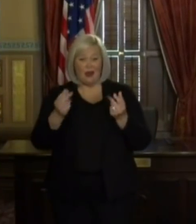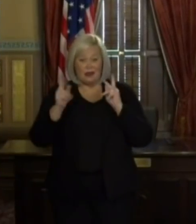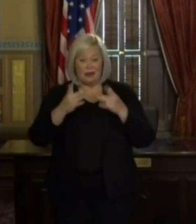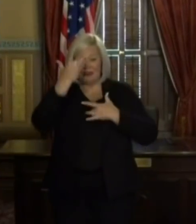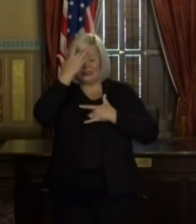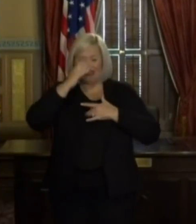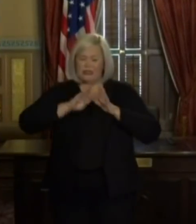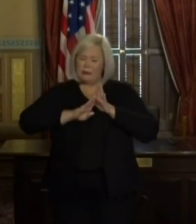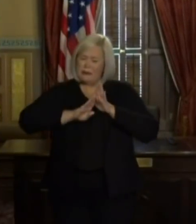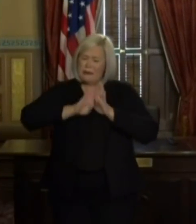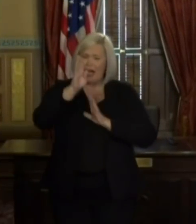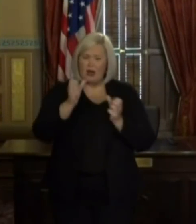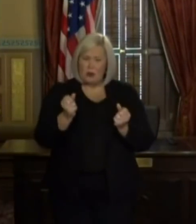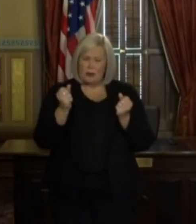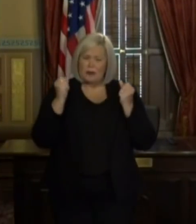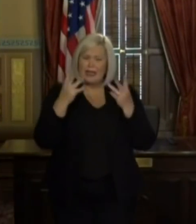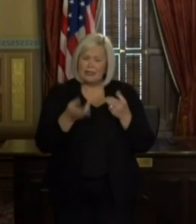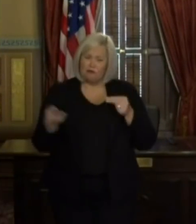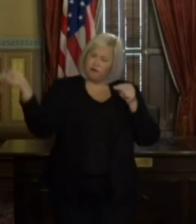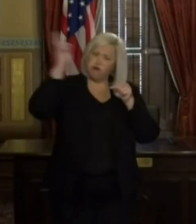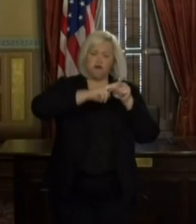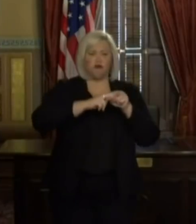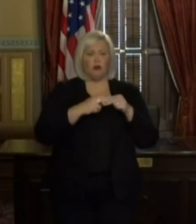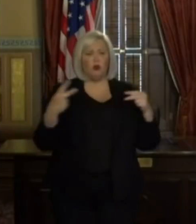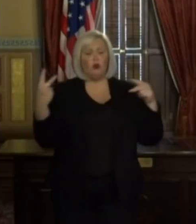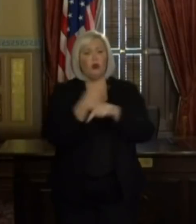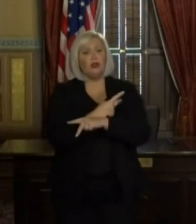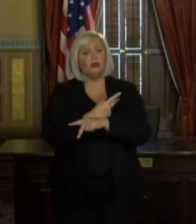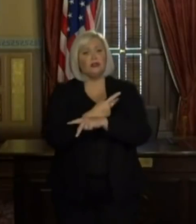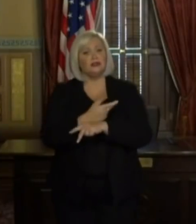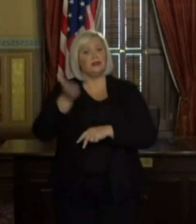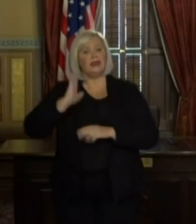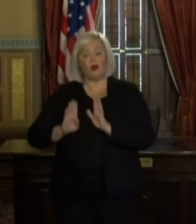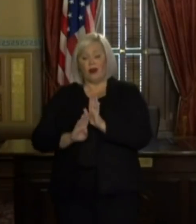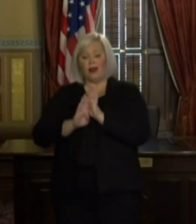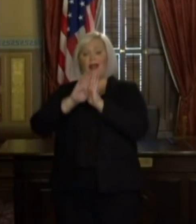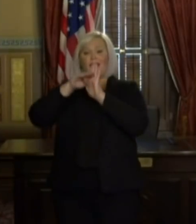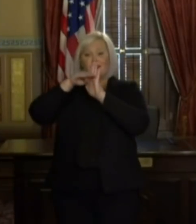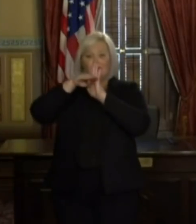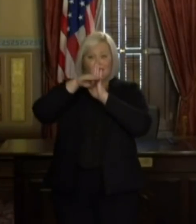Gov. Whitmer: OUR CASE NUMBERS ARE SKIET ROCKETING HERE IN MICHIGAN.